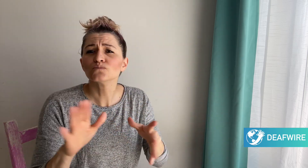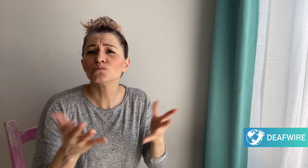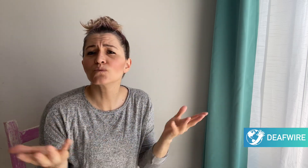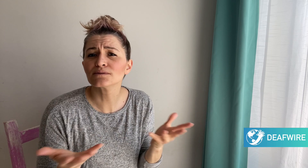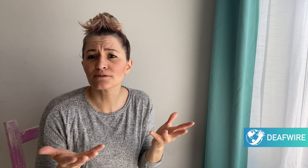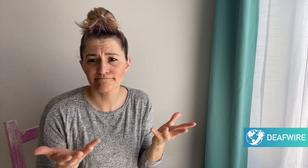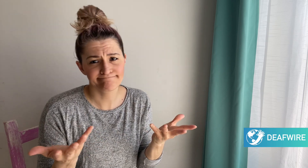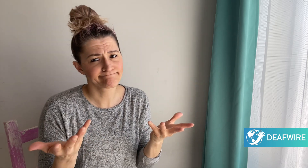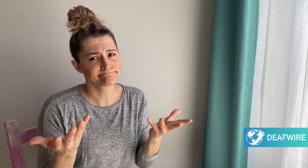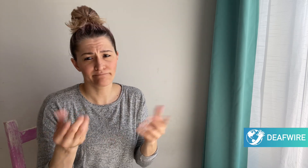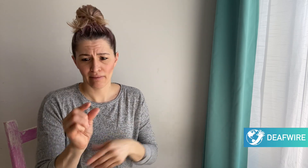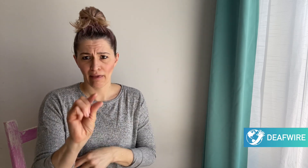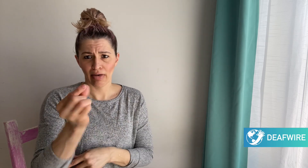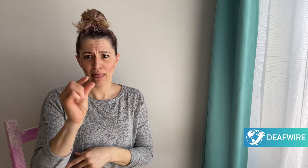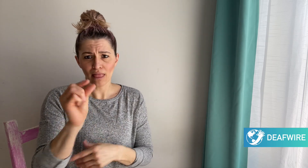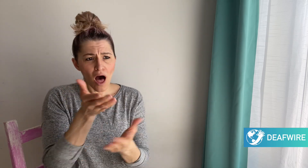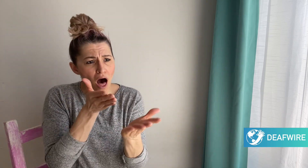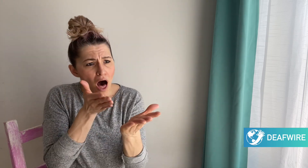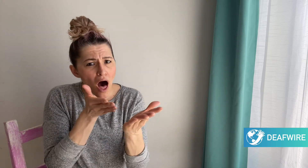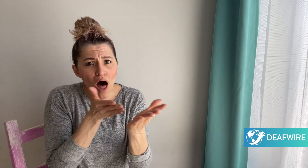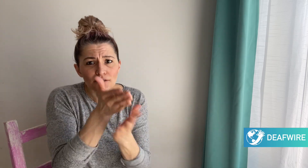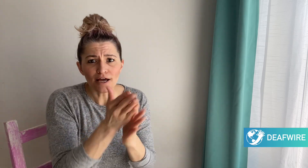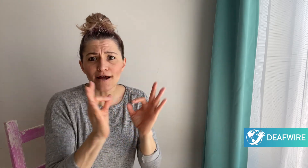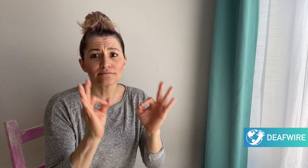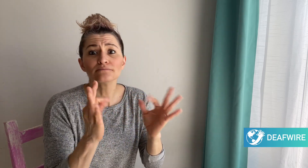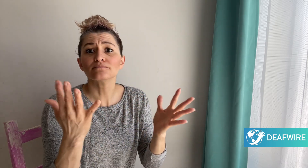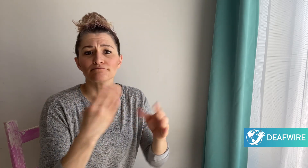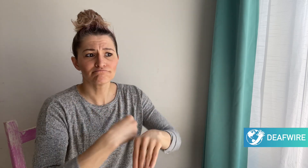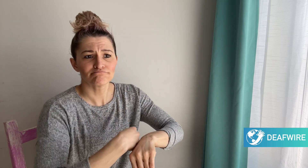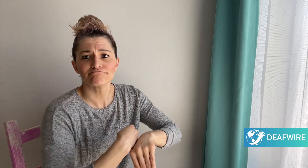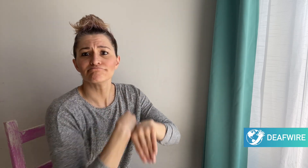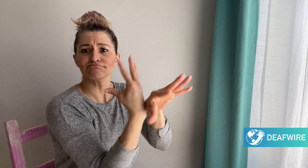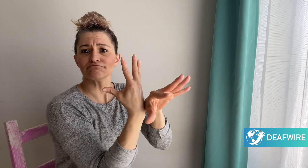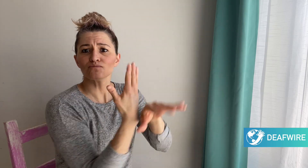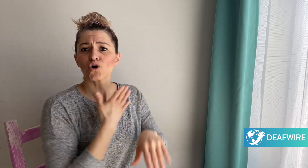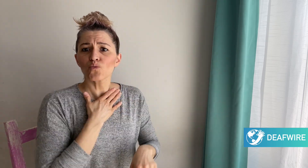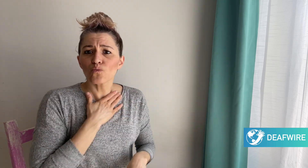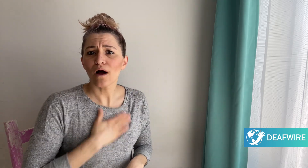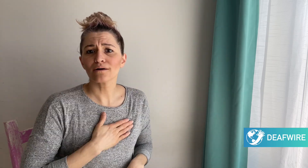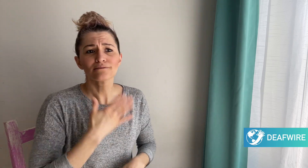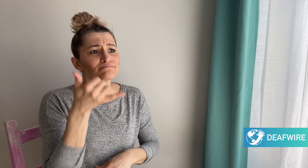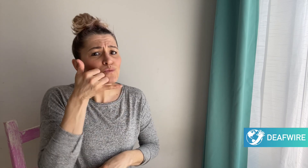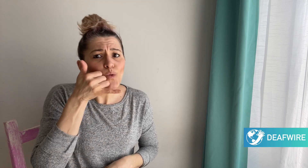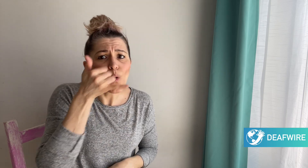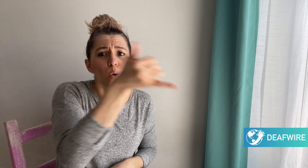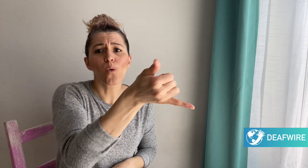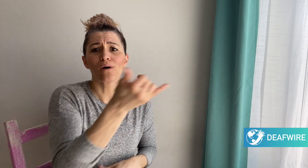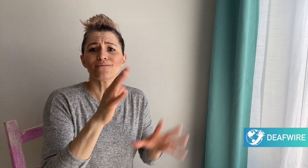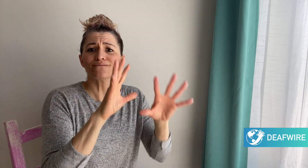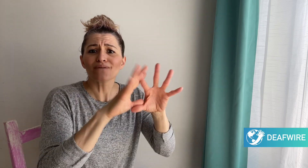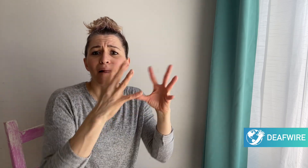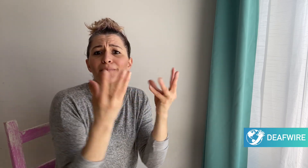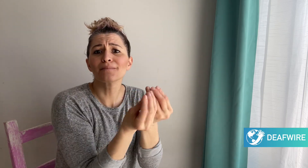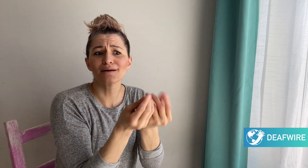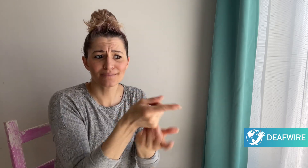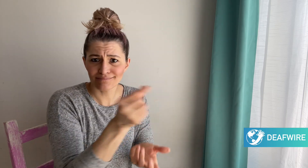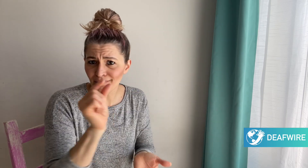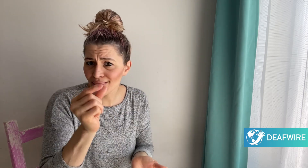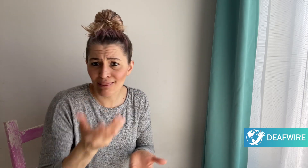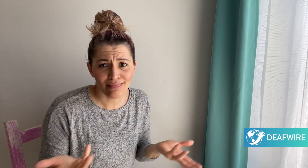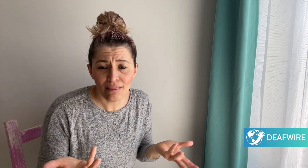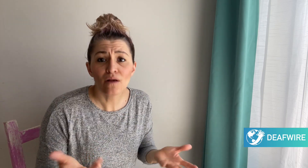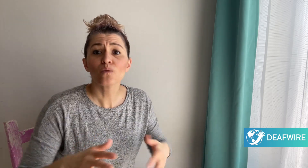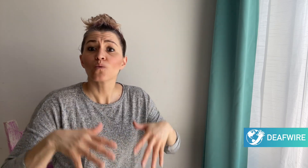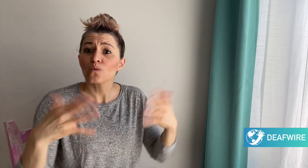include lack of access to video phones to call their family,